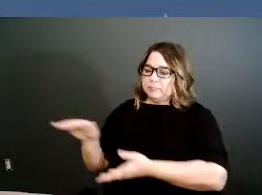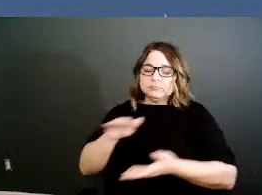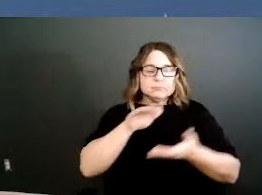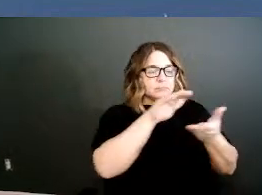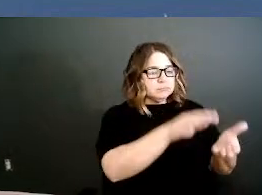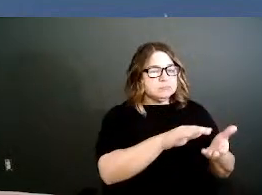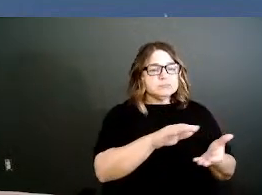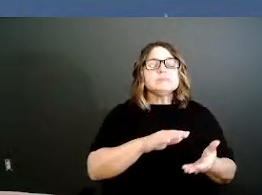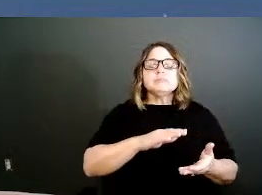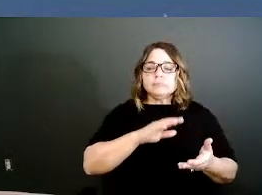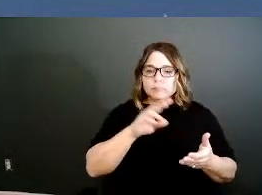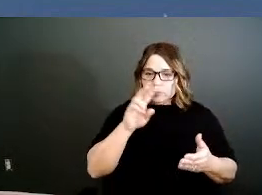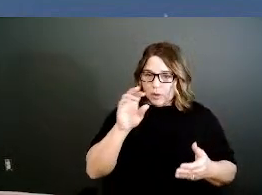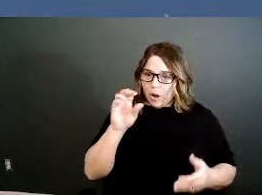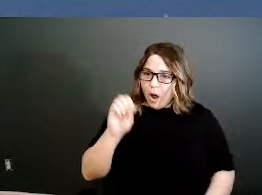MANTLING OF WHAT LITTLE PUBLIC HOUSING REMAINS.